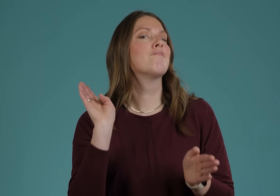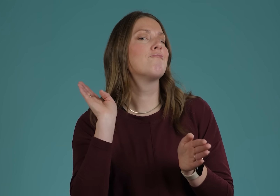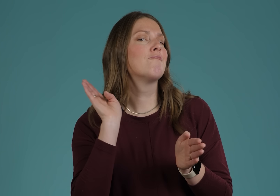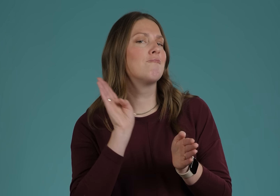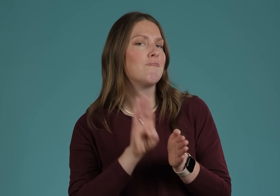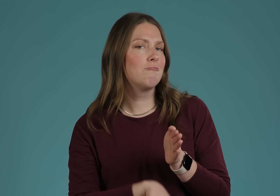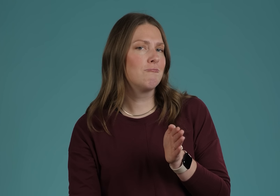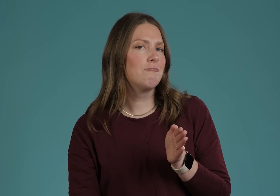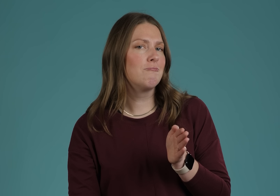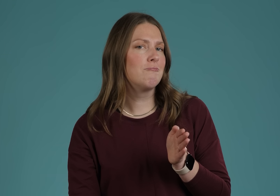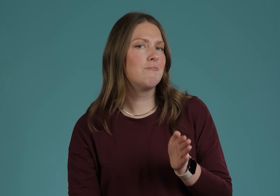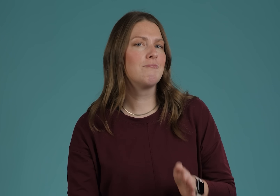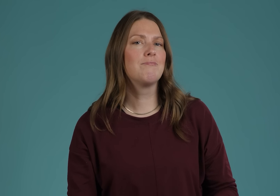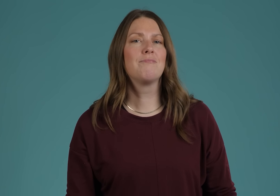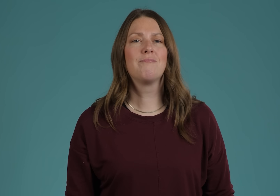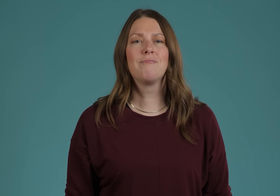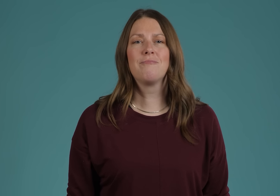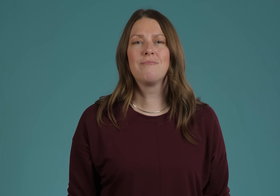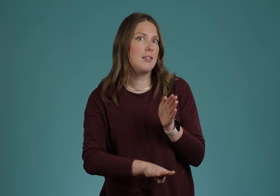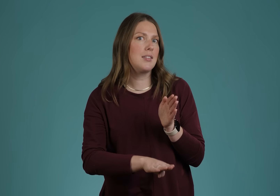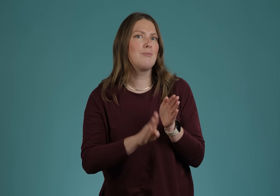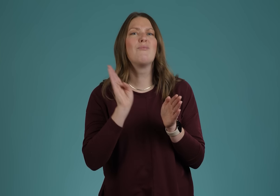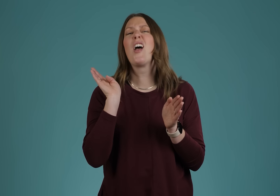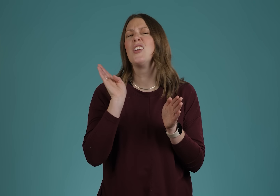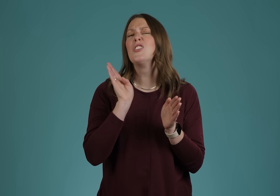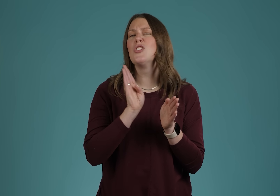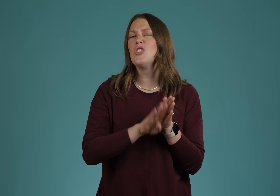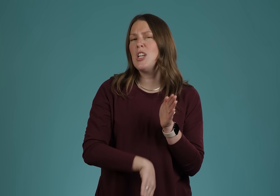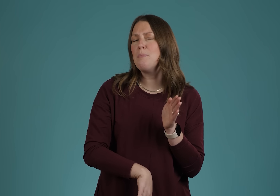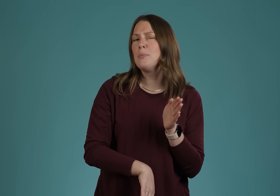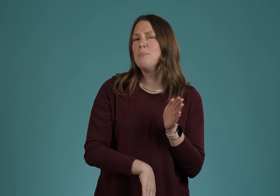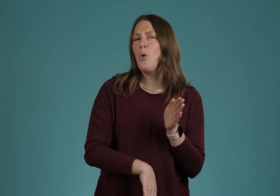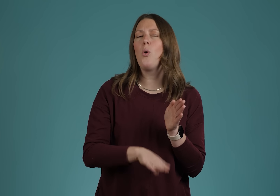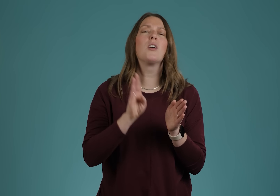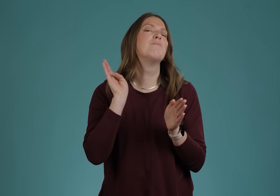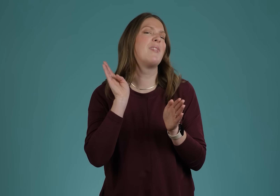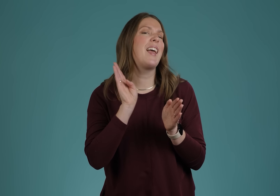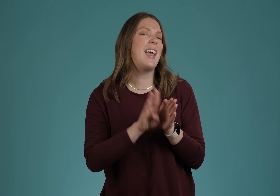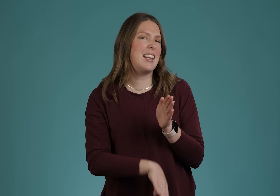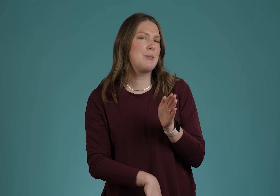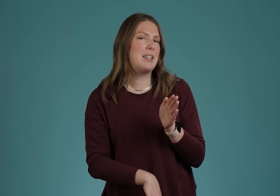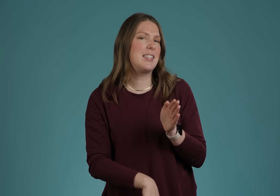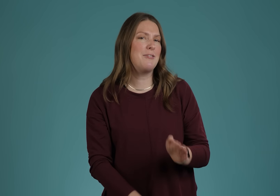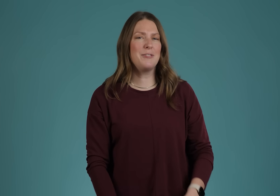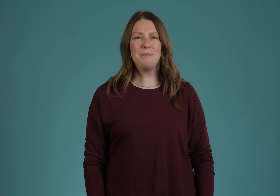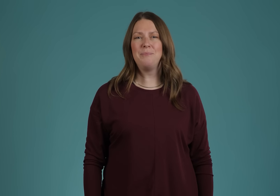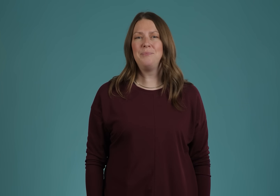like lowering the cost Cheap or inexpensive